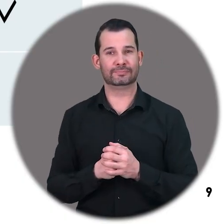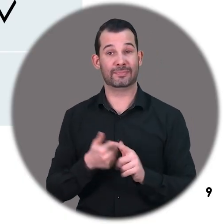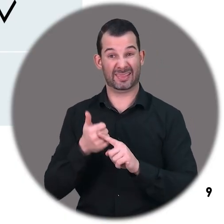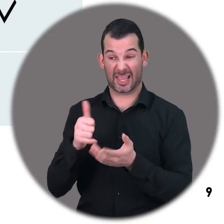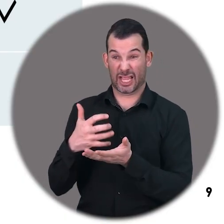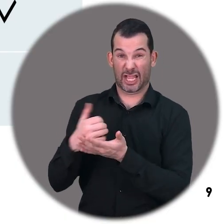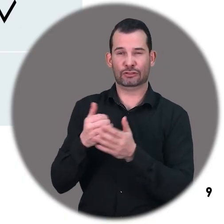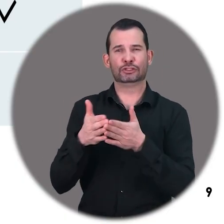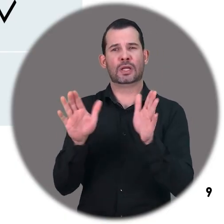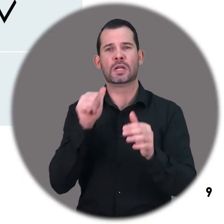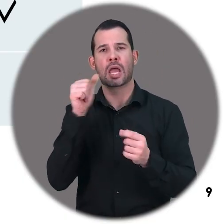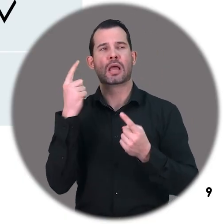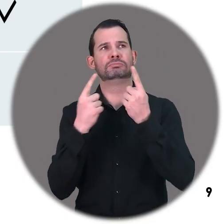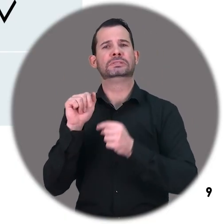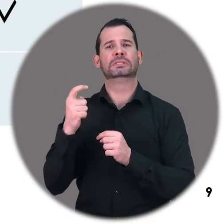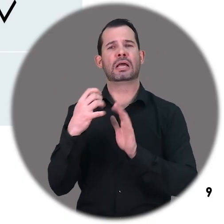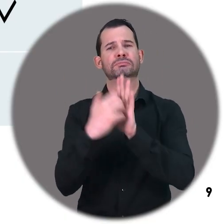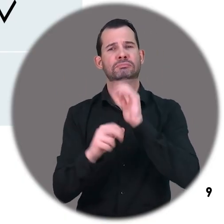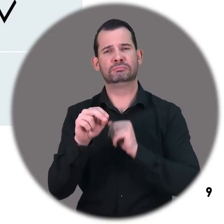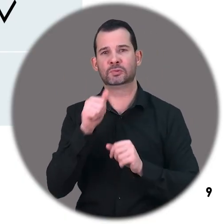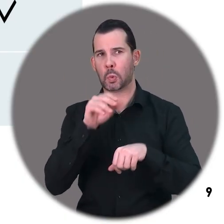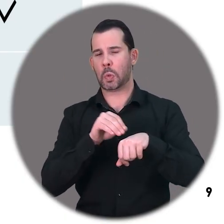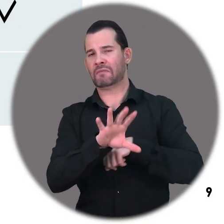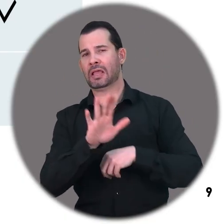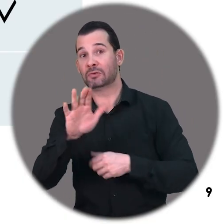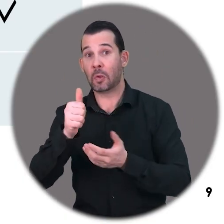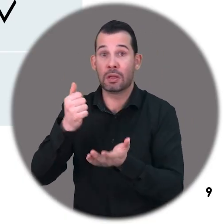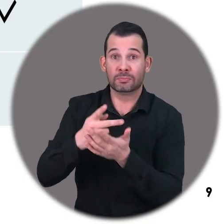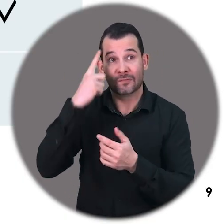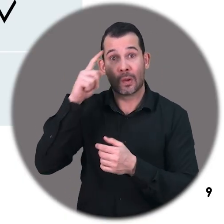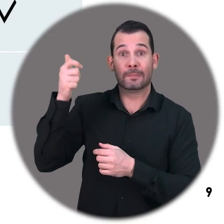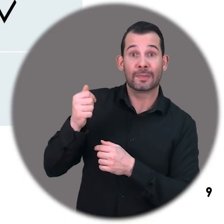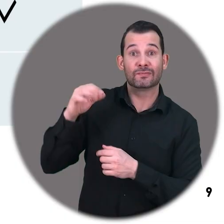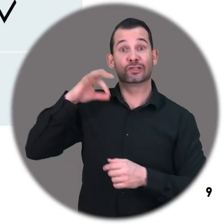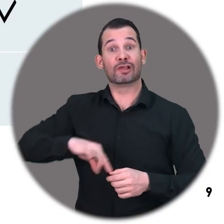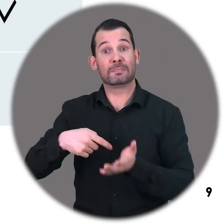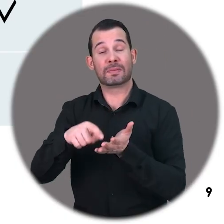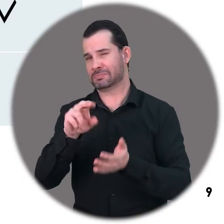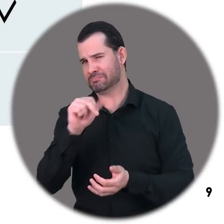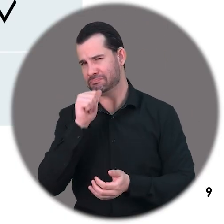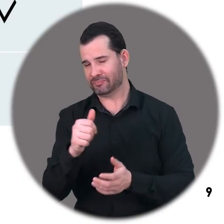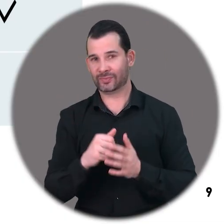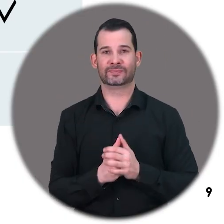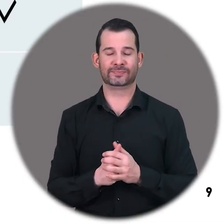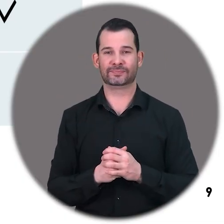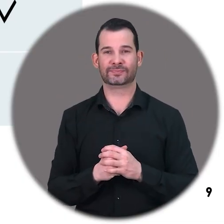The earnings are generally not taxable and don’t affect your eligibility for benefit and credit payments.